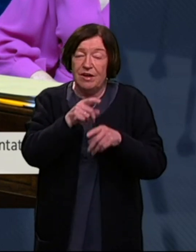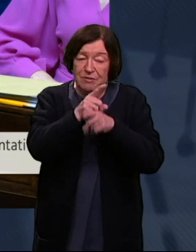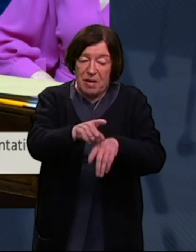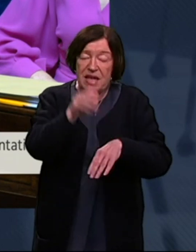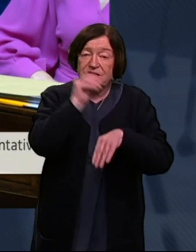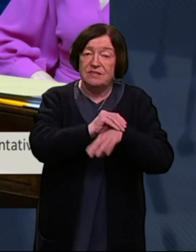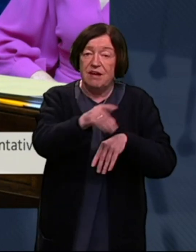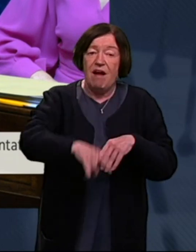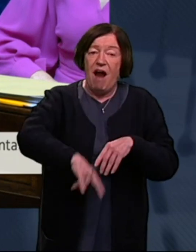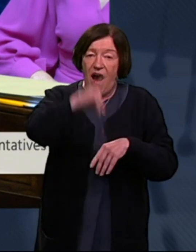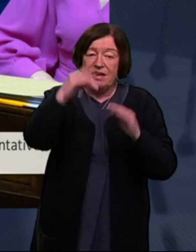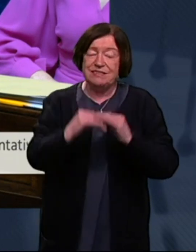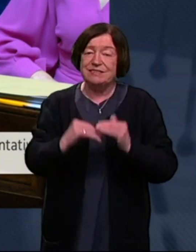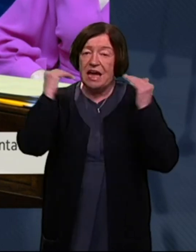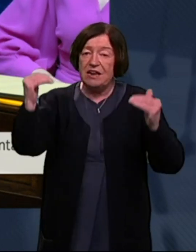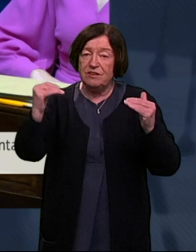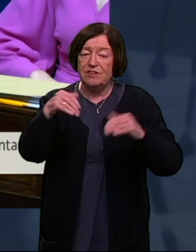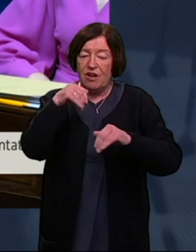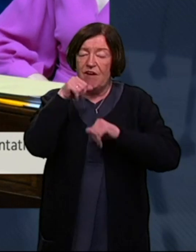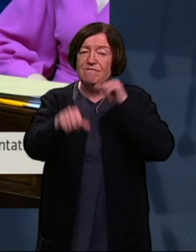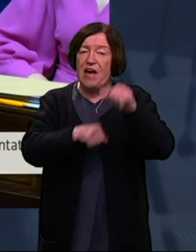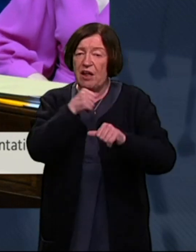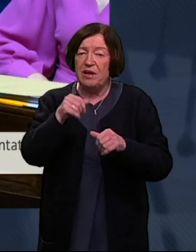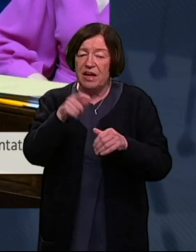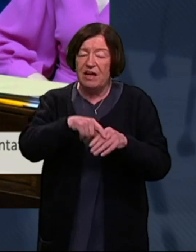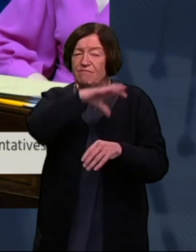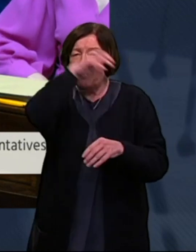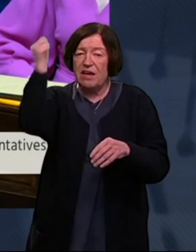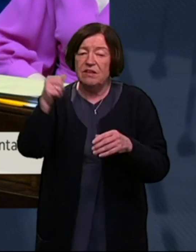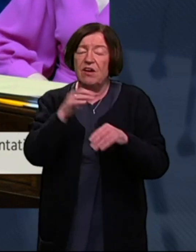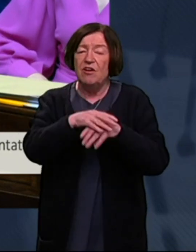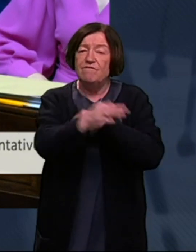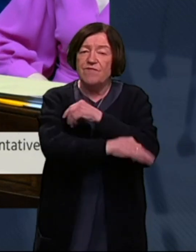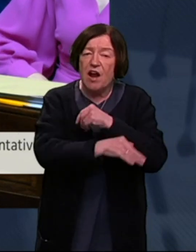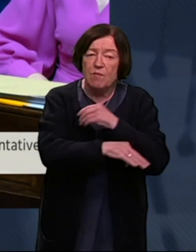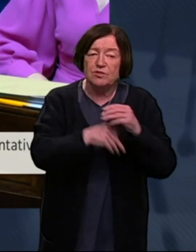with high standards of animal welfare, and the vast majority of farmers, processors and